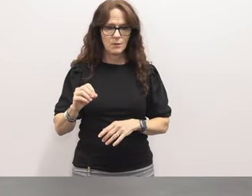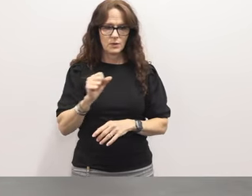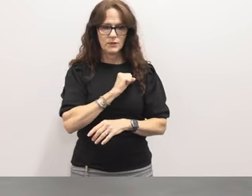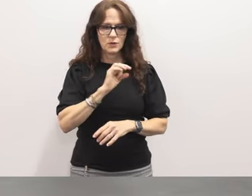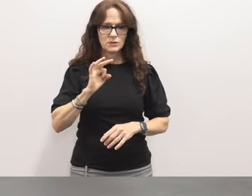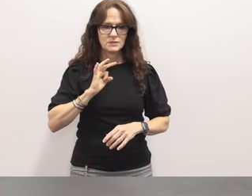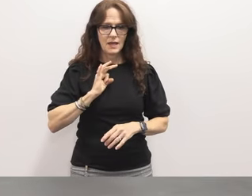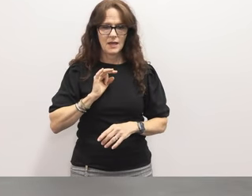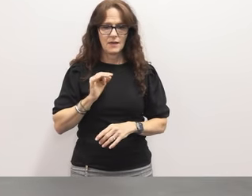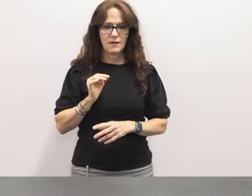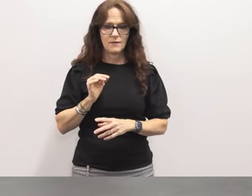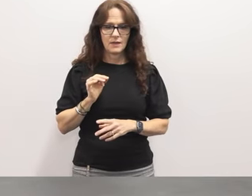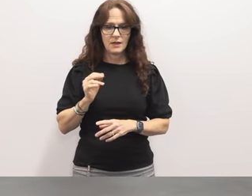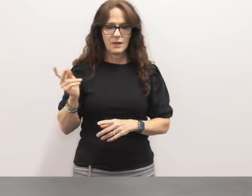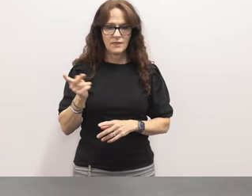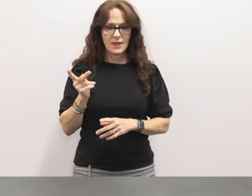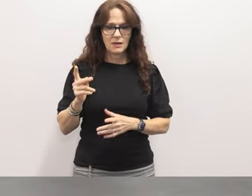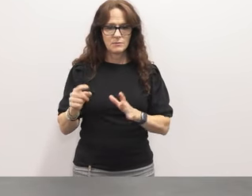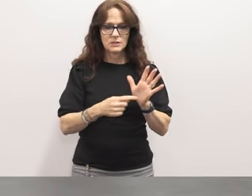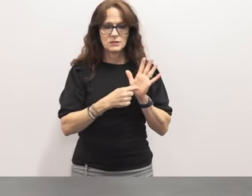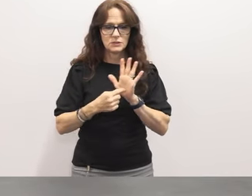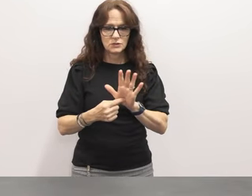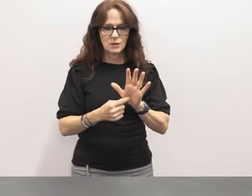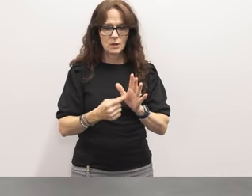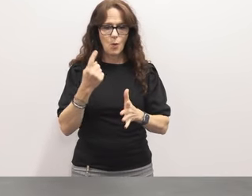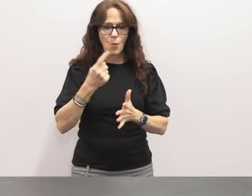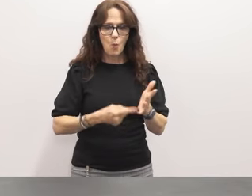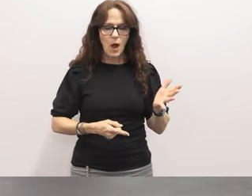And she and her, her staff will be sharing, what was it about their story,